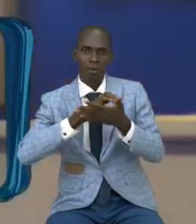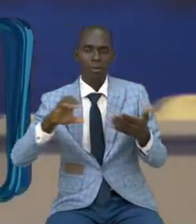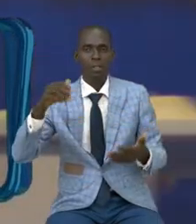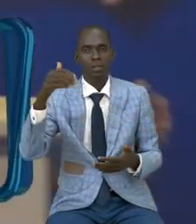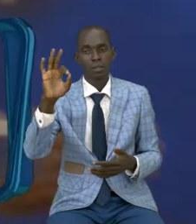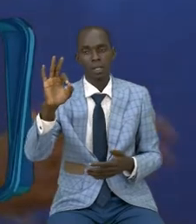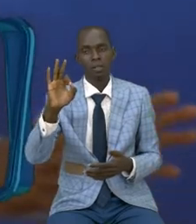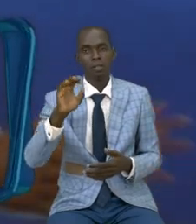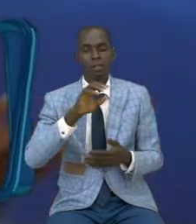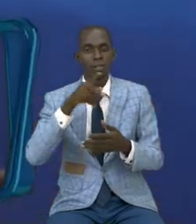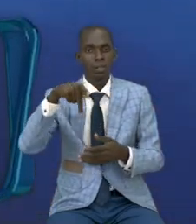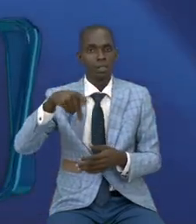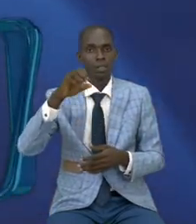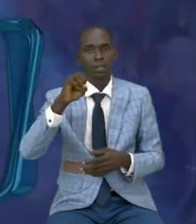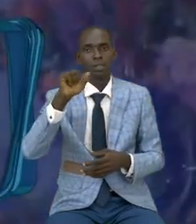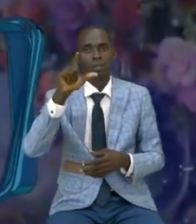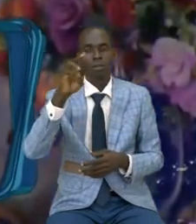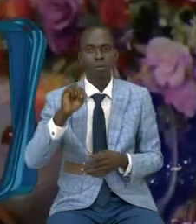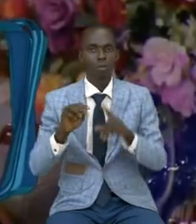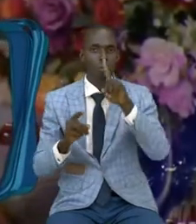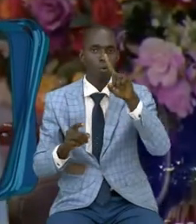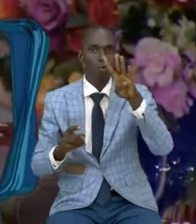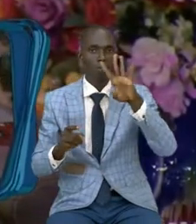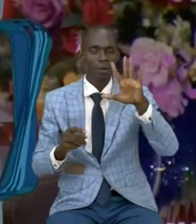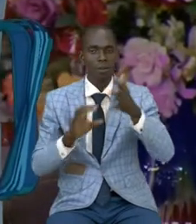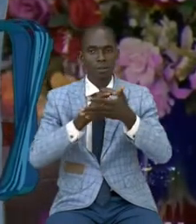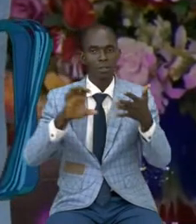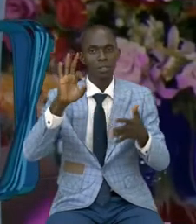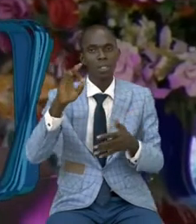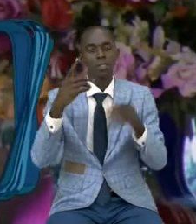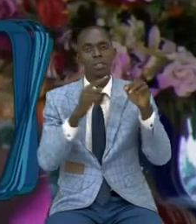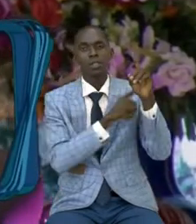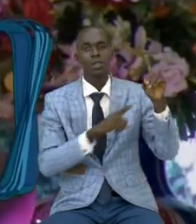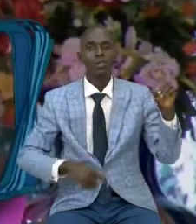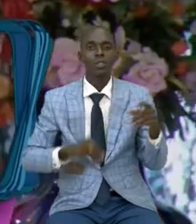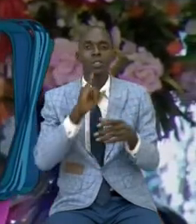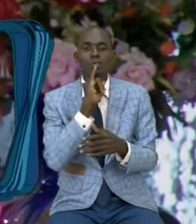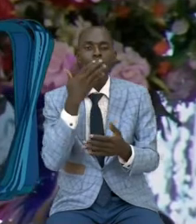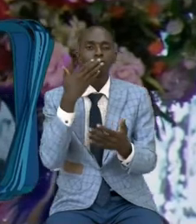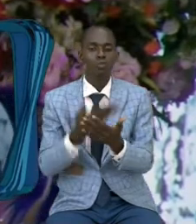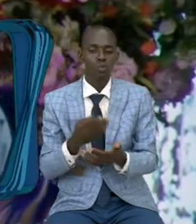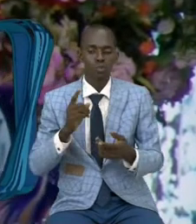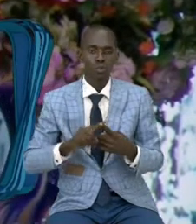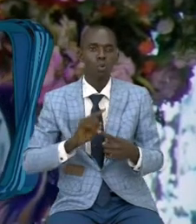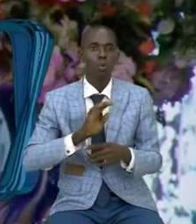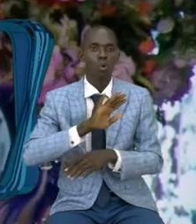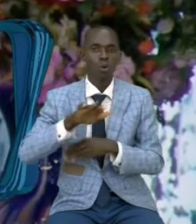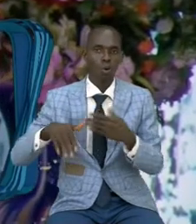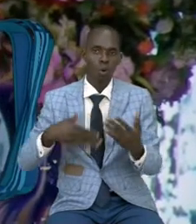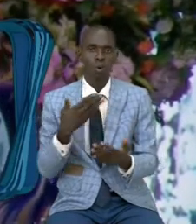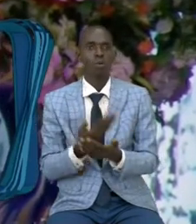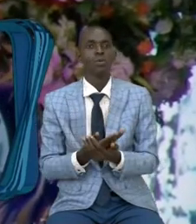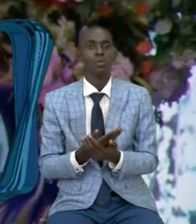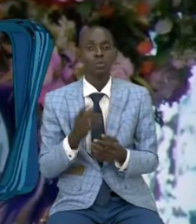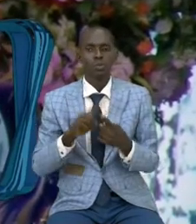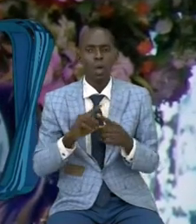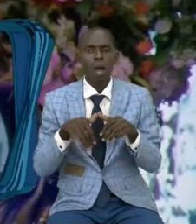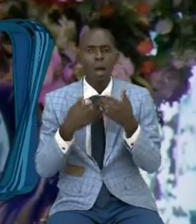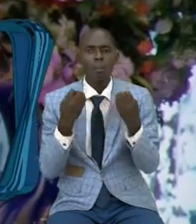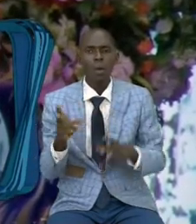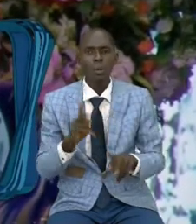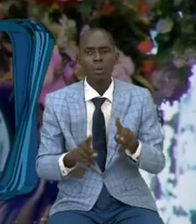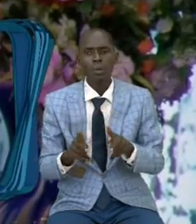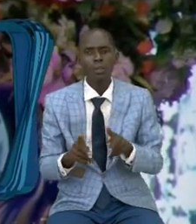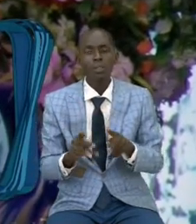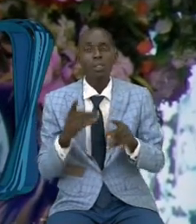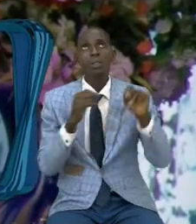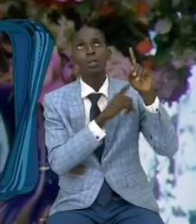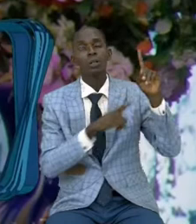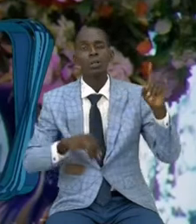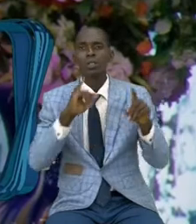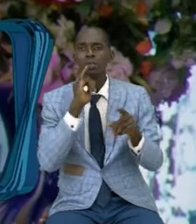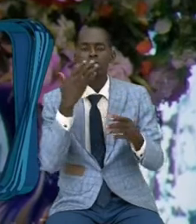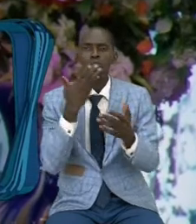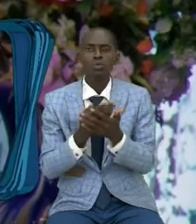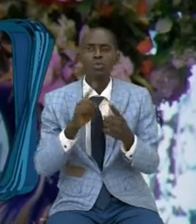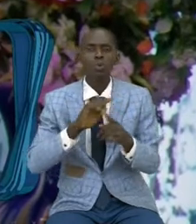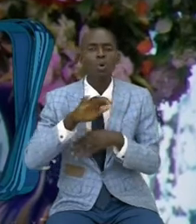psalm 145 verse 9 the lord is good to all so how many the lord is good to all i said to all many